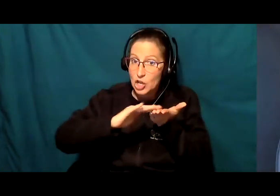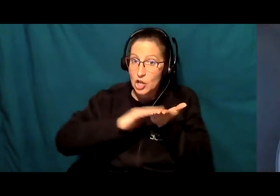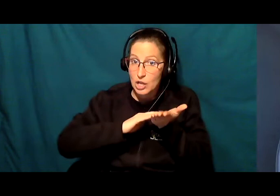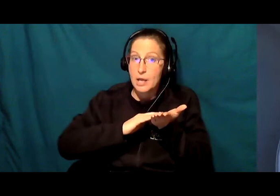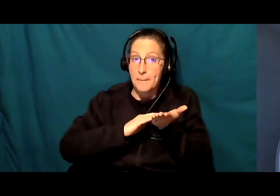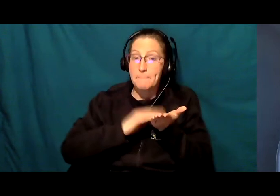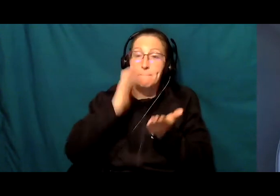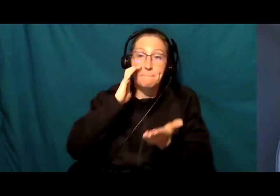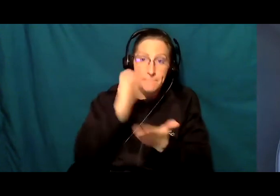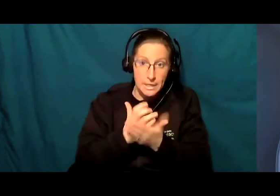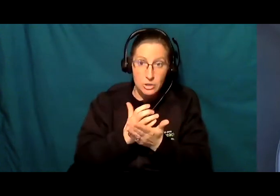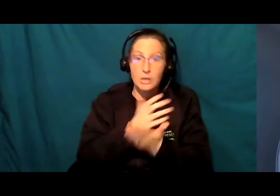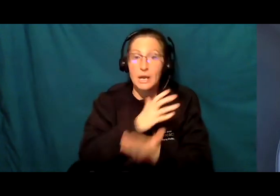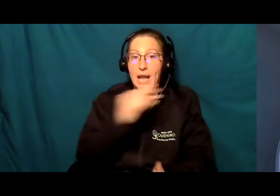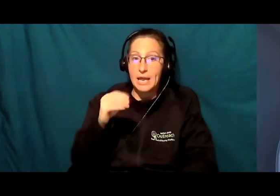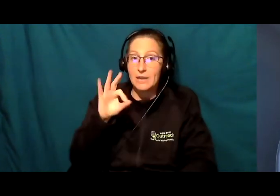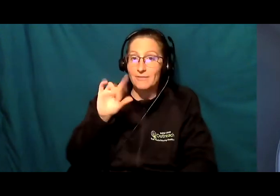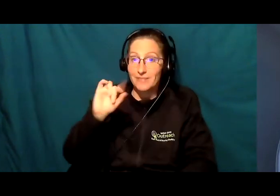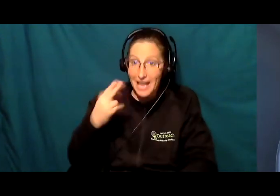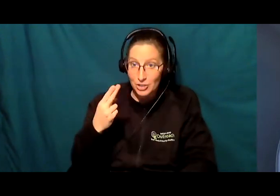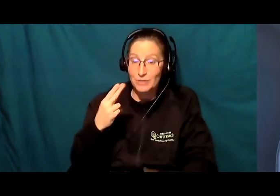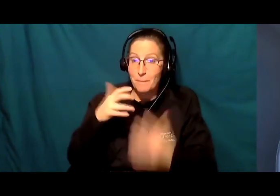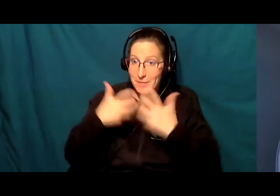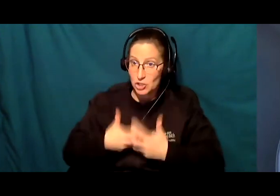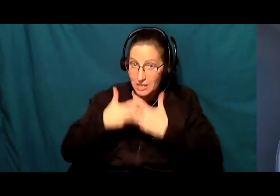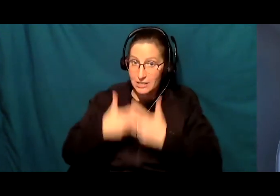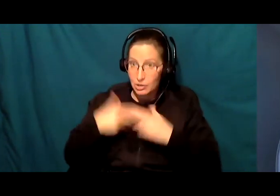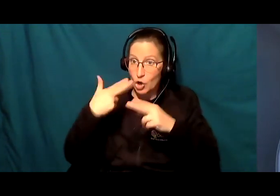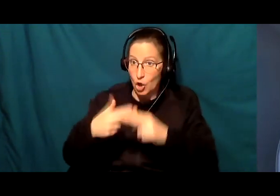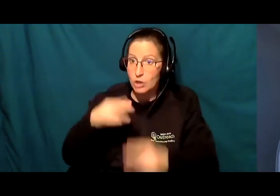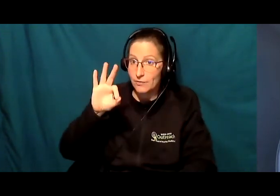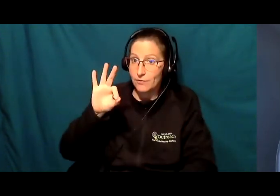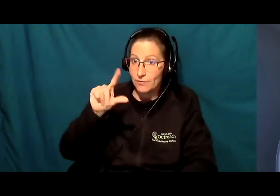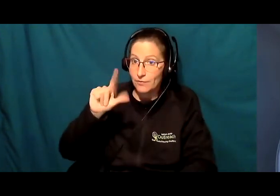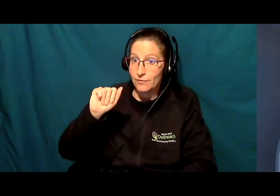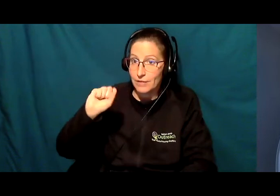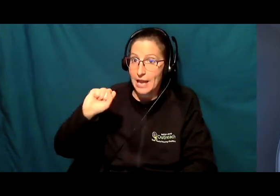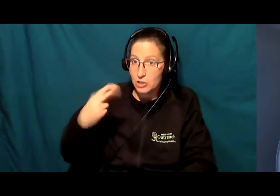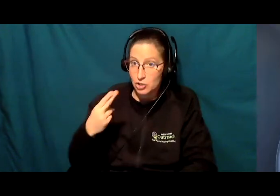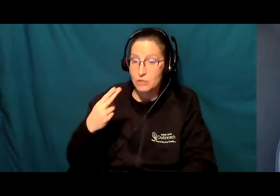in a flash machine, that's what it's called. And I drew it and it's raised.